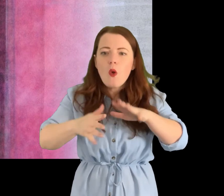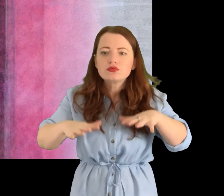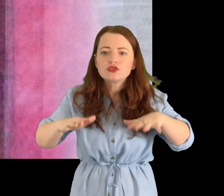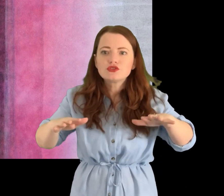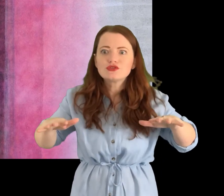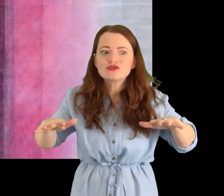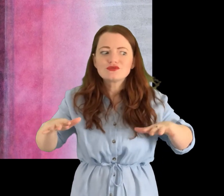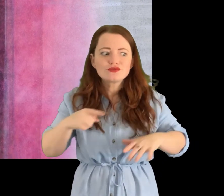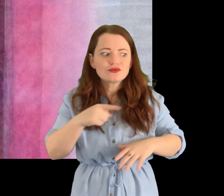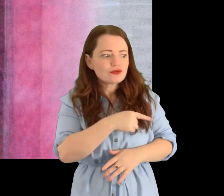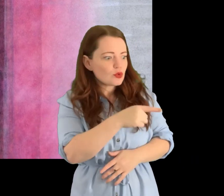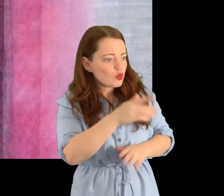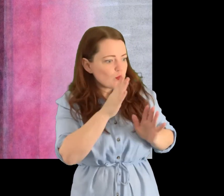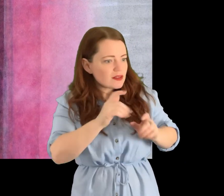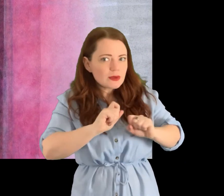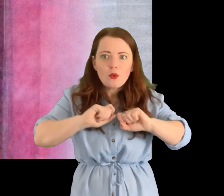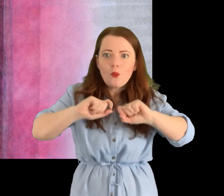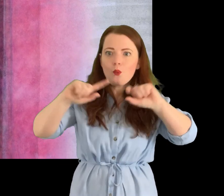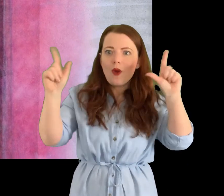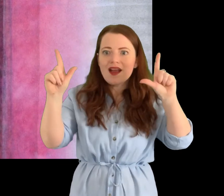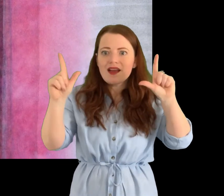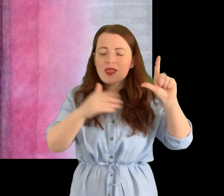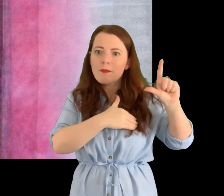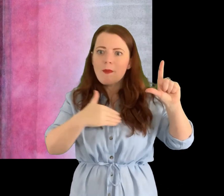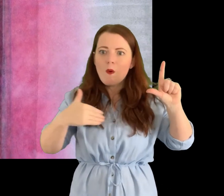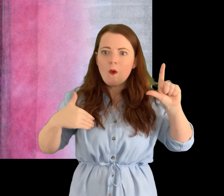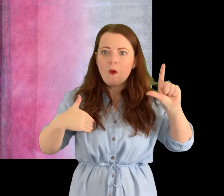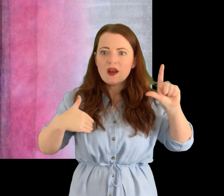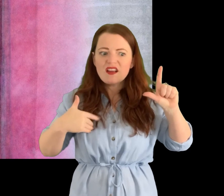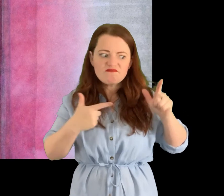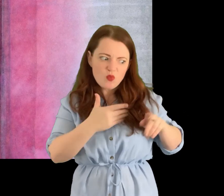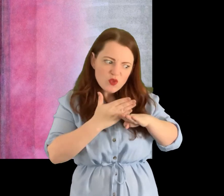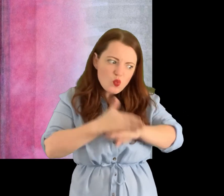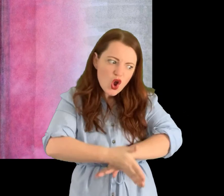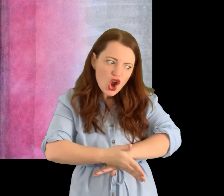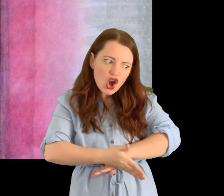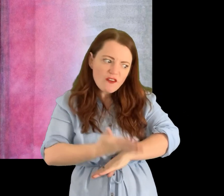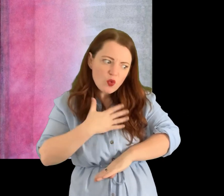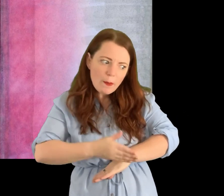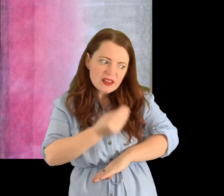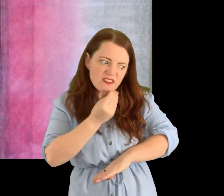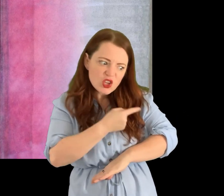For you must be up at daybreak For you must work if I’ll feed you